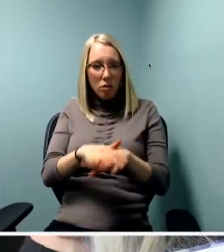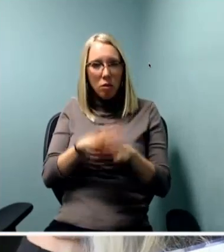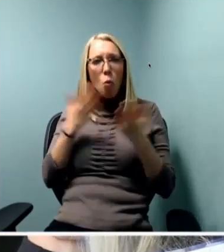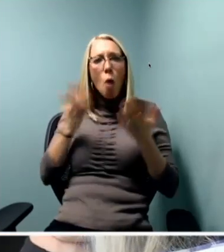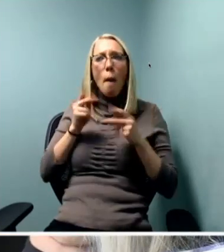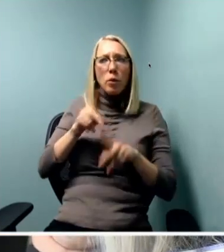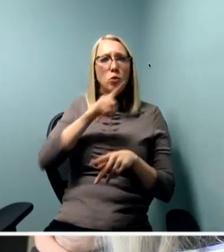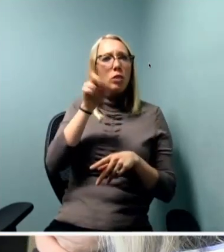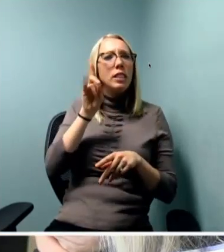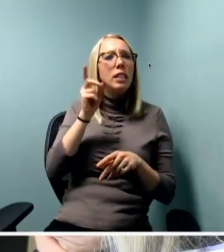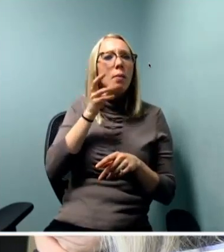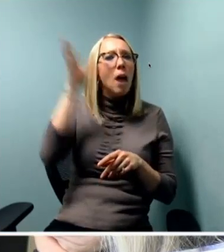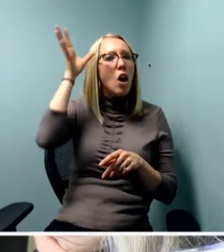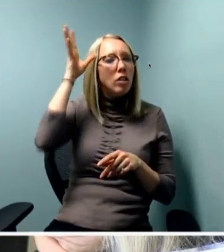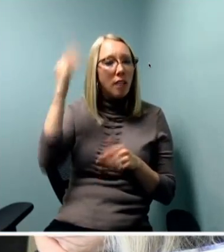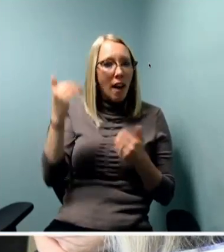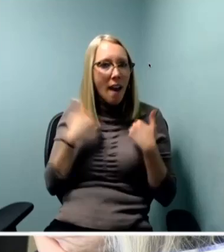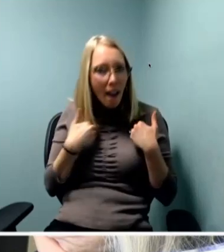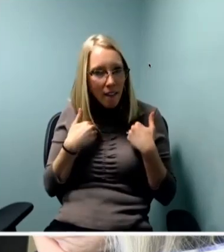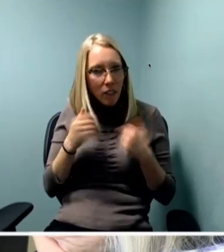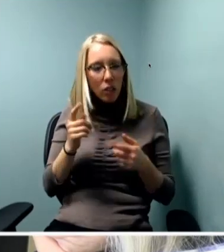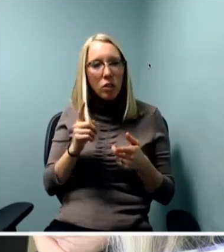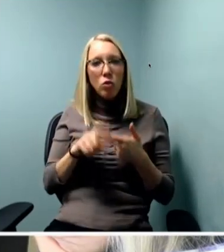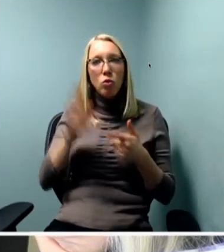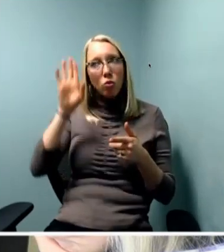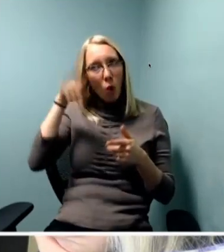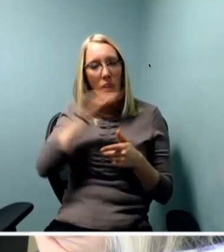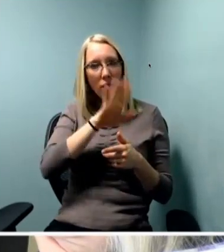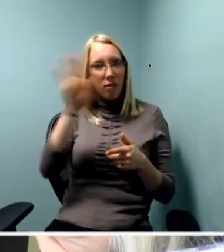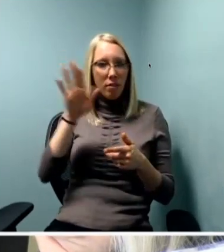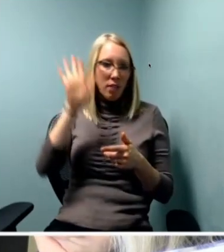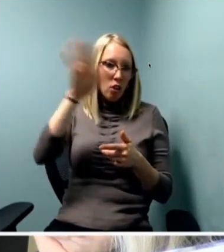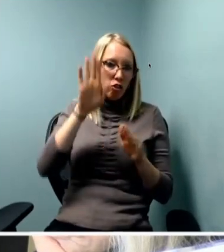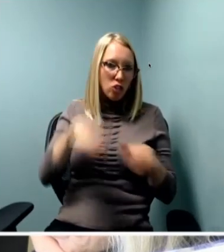to know that their child can be a dancer?